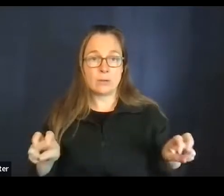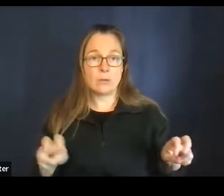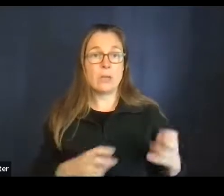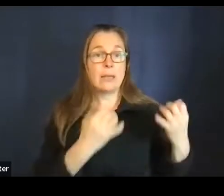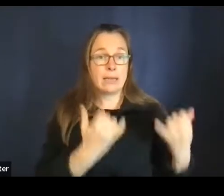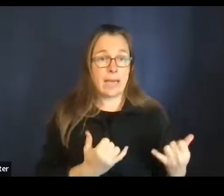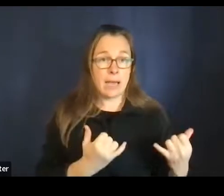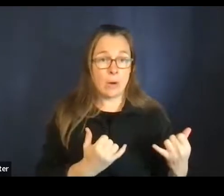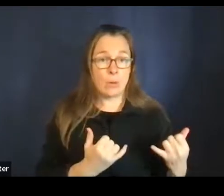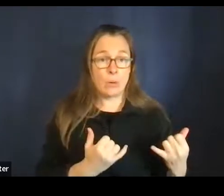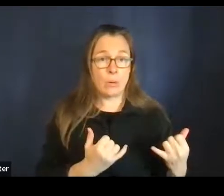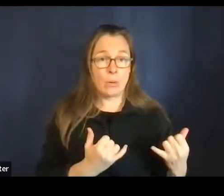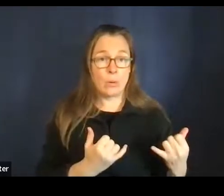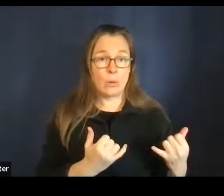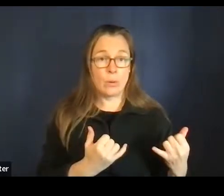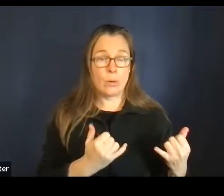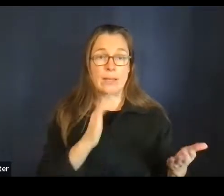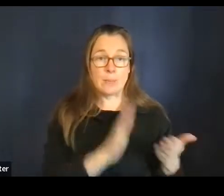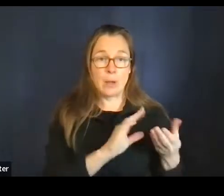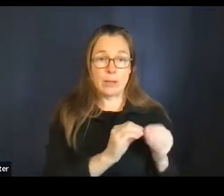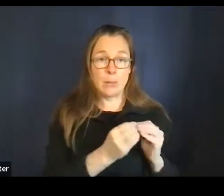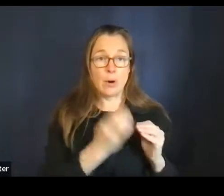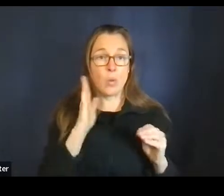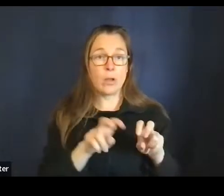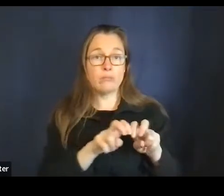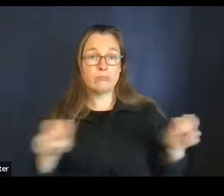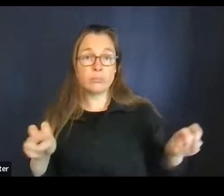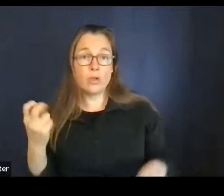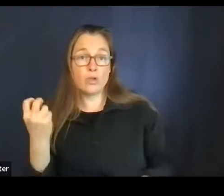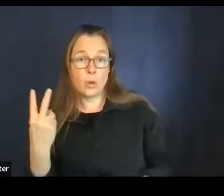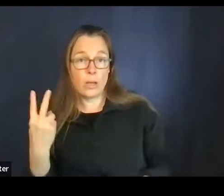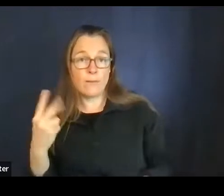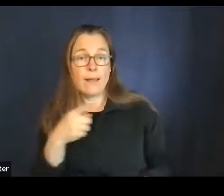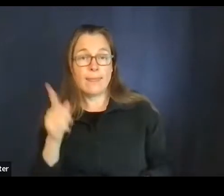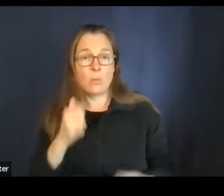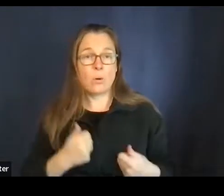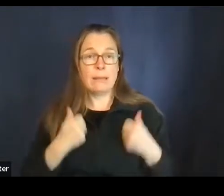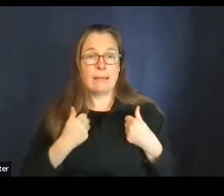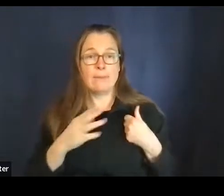to a 12 member legislative body who will live and work in the districts that they represent